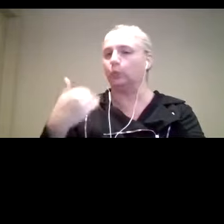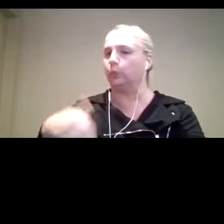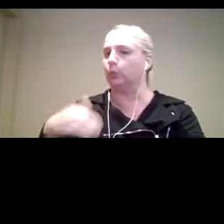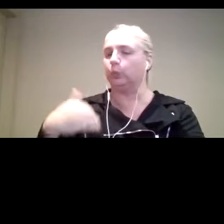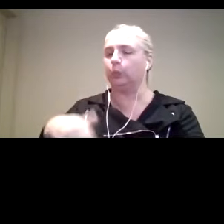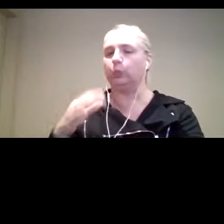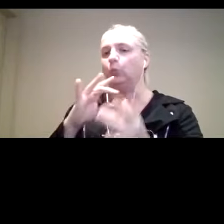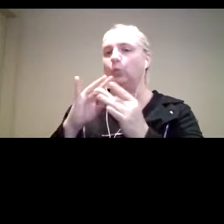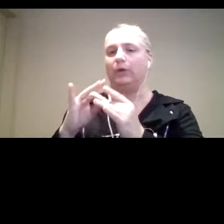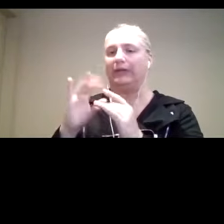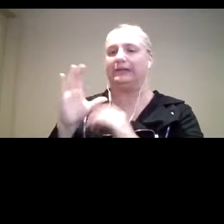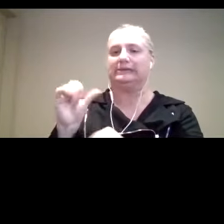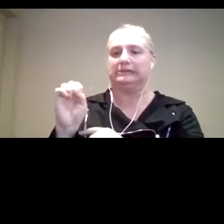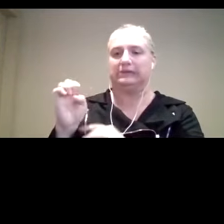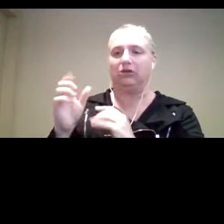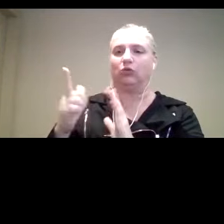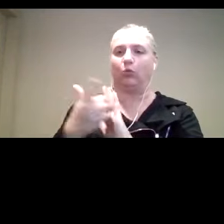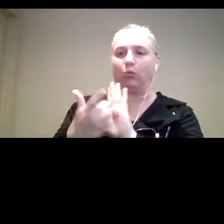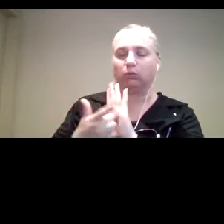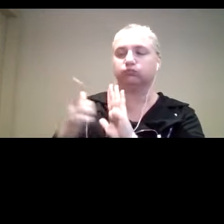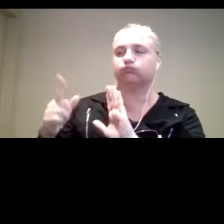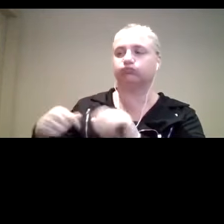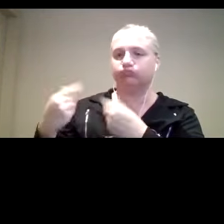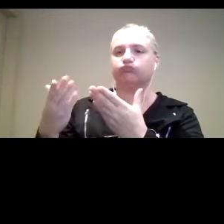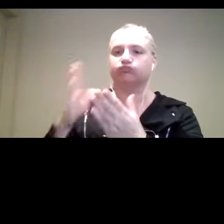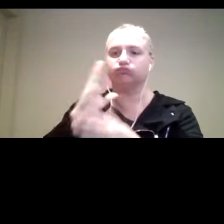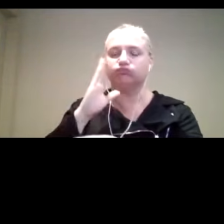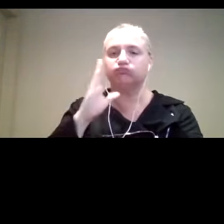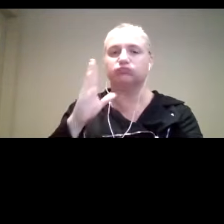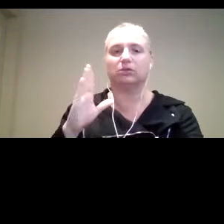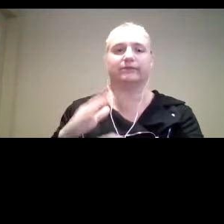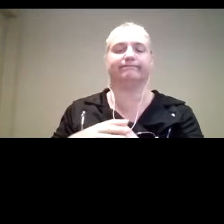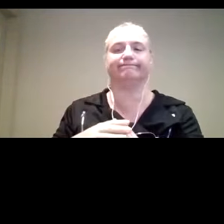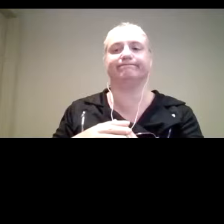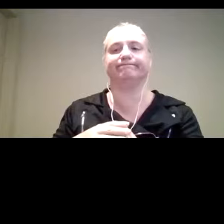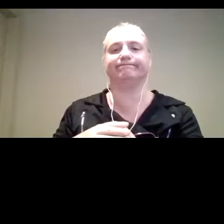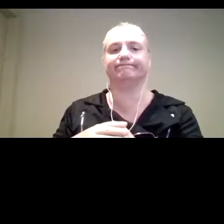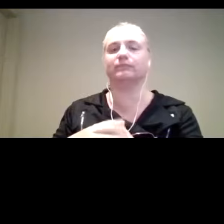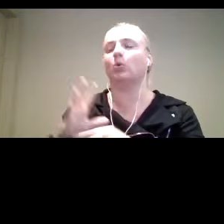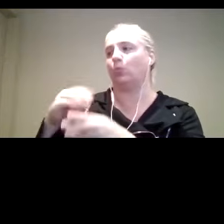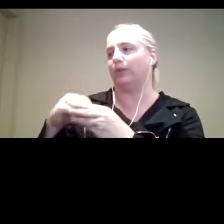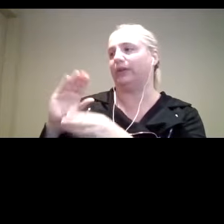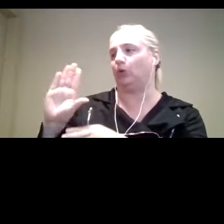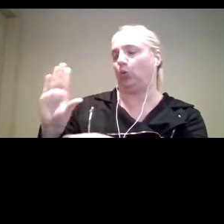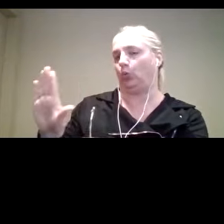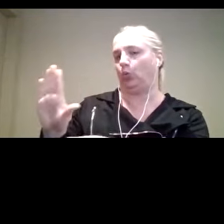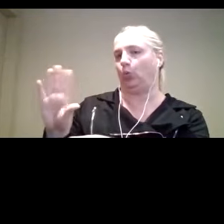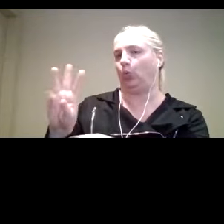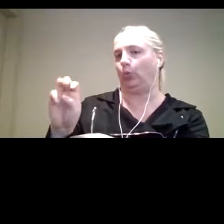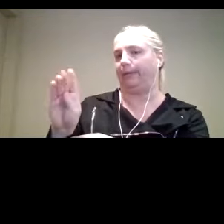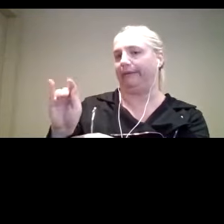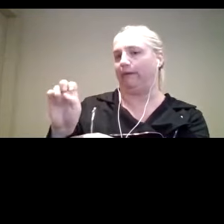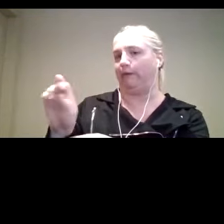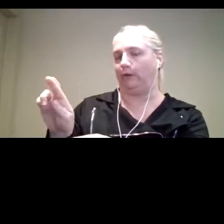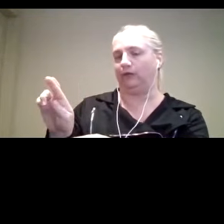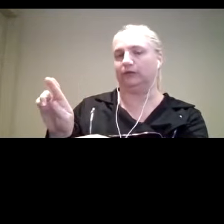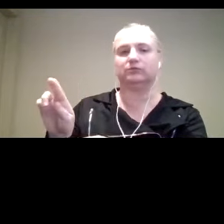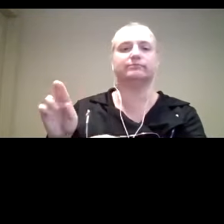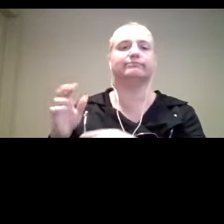And she will be providing you some of that in her webinars. But a couple of recent cases that I wanted to share,